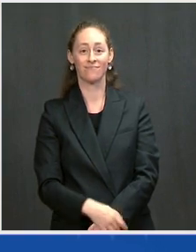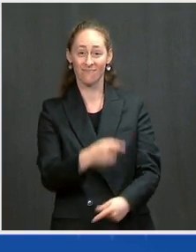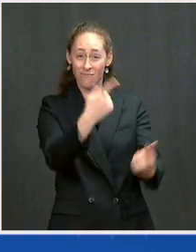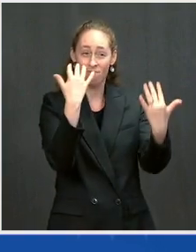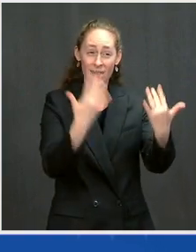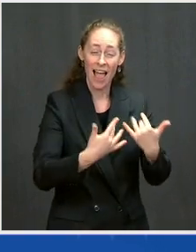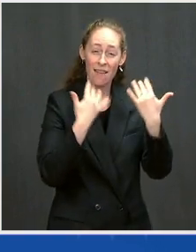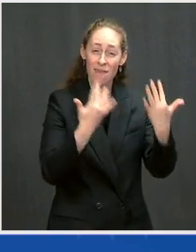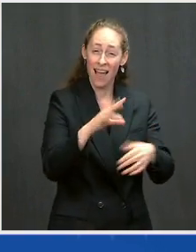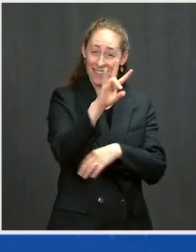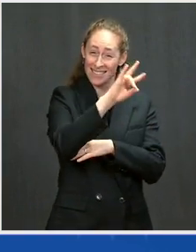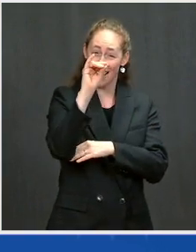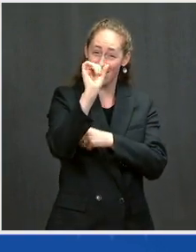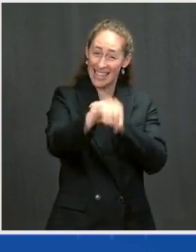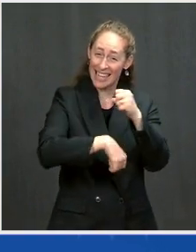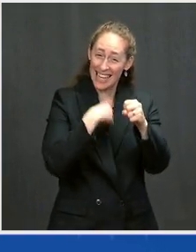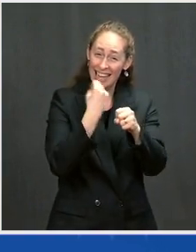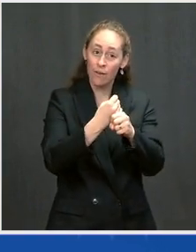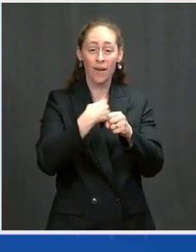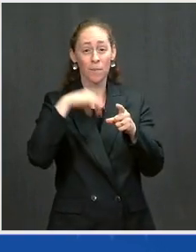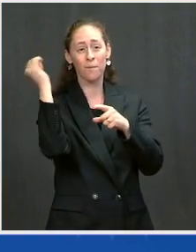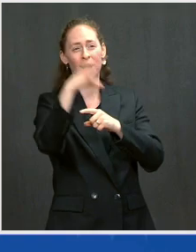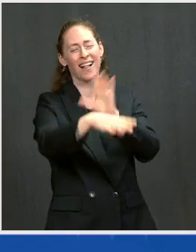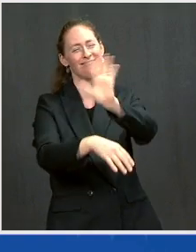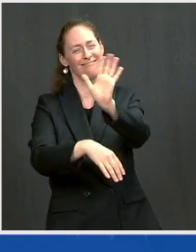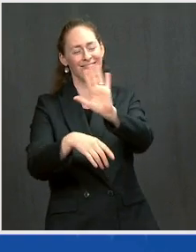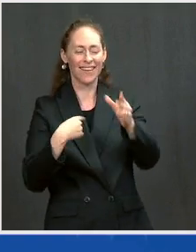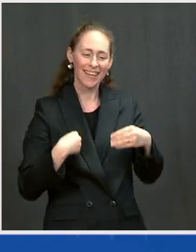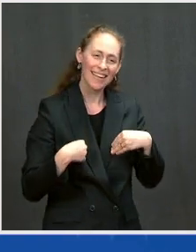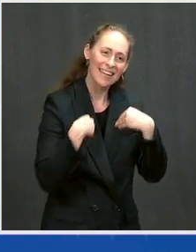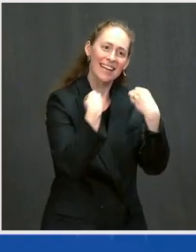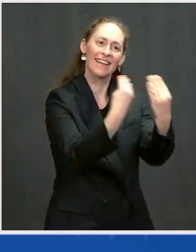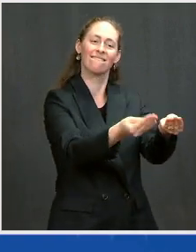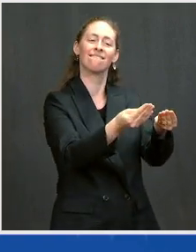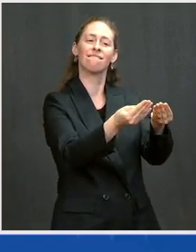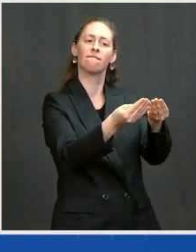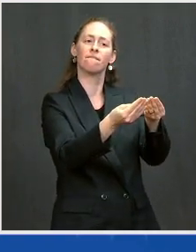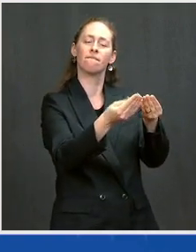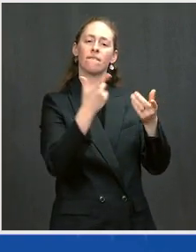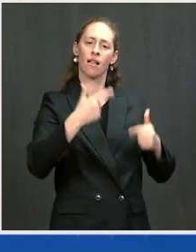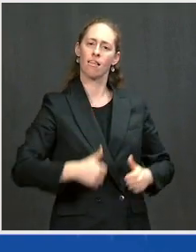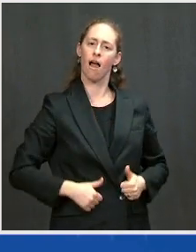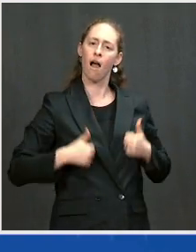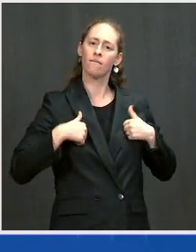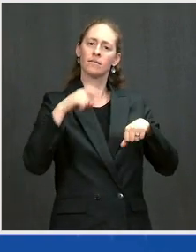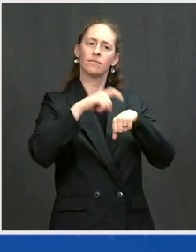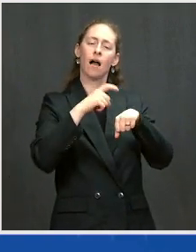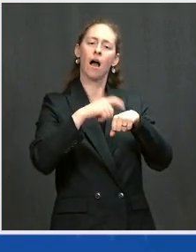You know, your lifetime of service to our nation I think deserves a little bit of fuss,